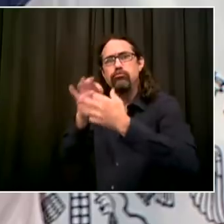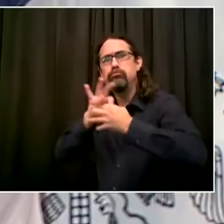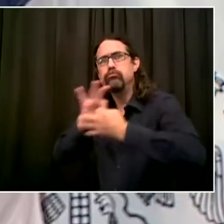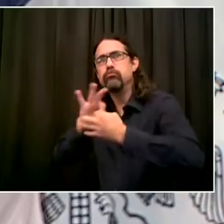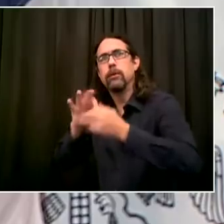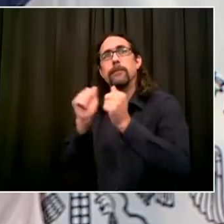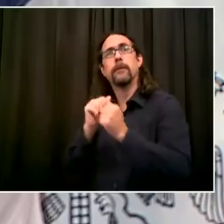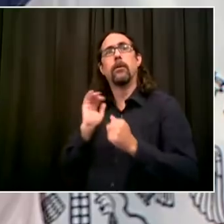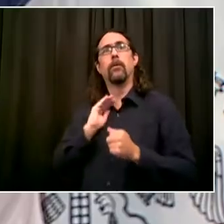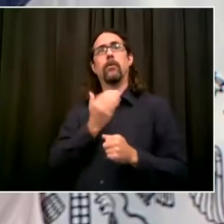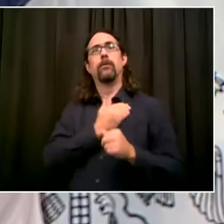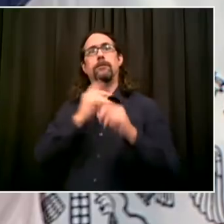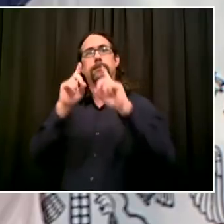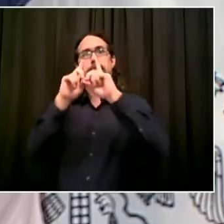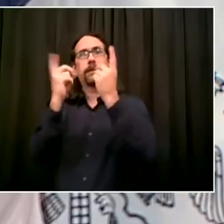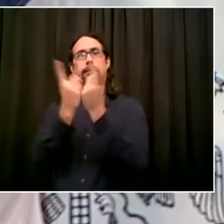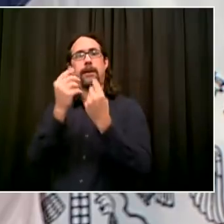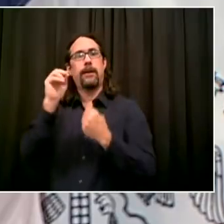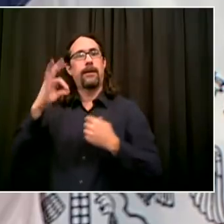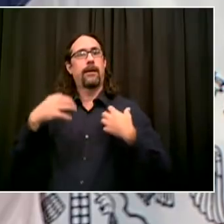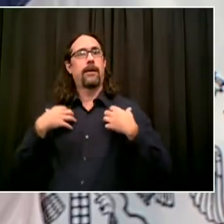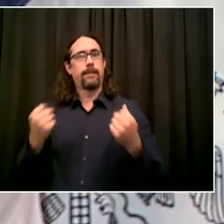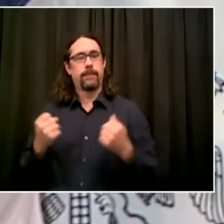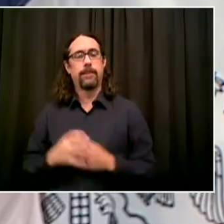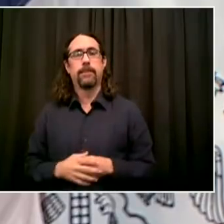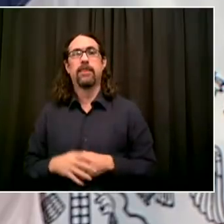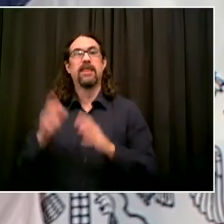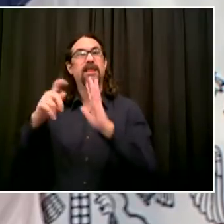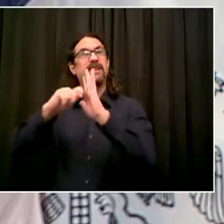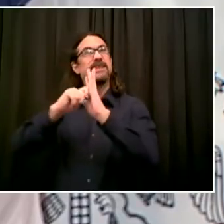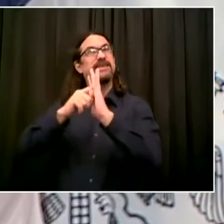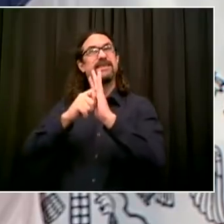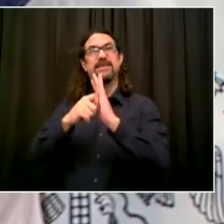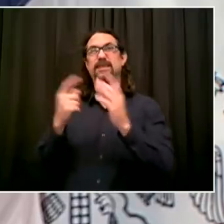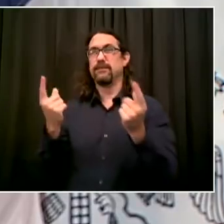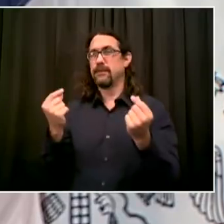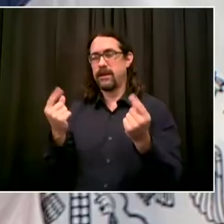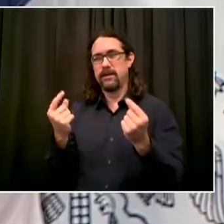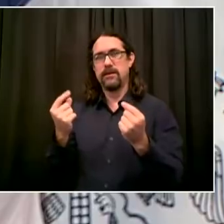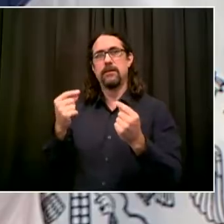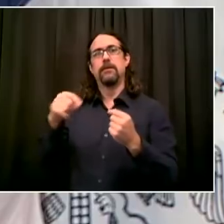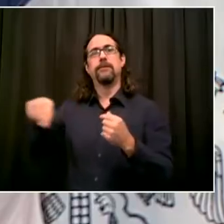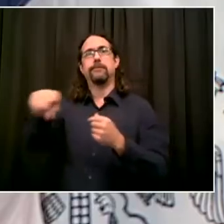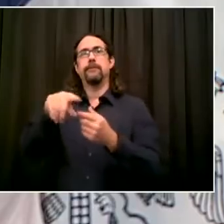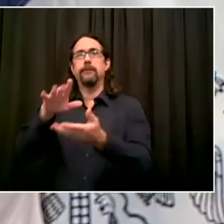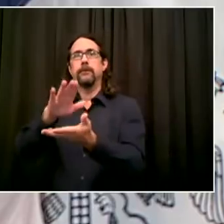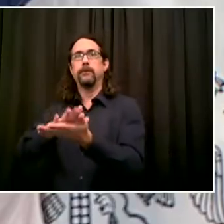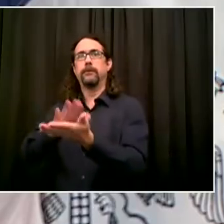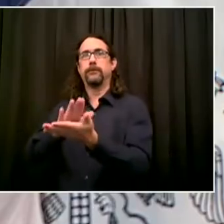THE SCHOOLS. SOFAR WE ARE NOT SEEING A NEXUS TO SCHOOLS